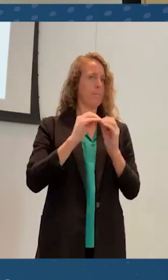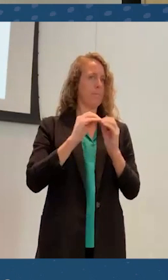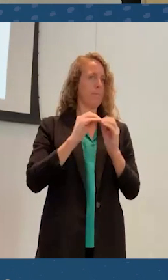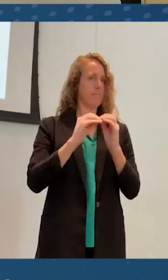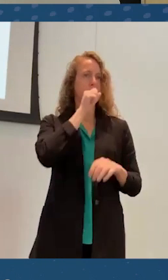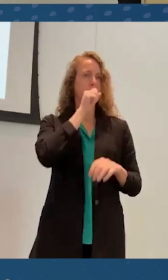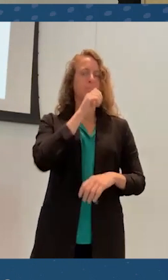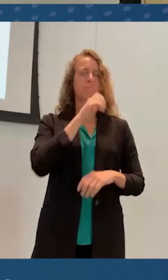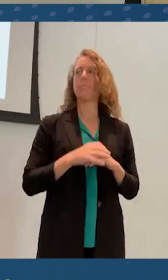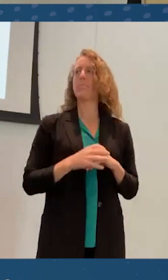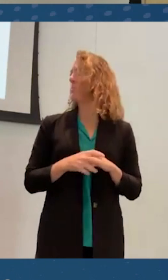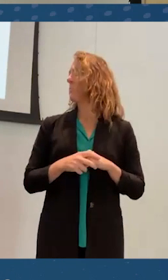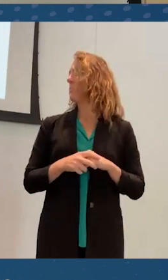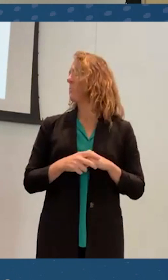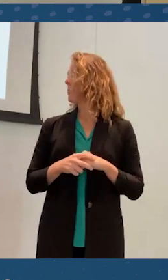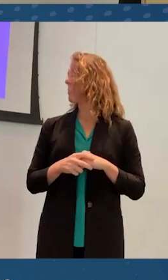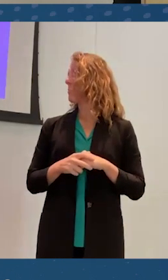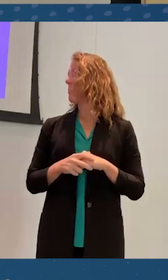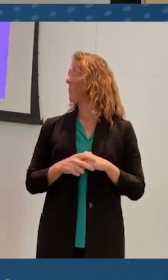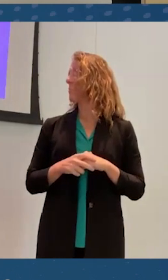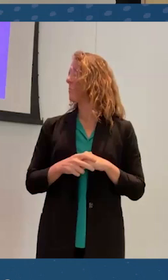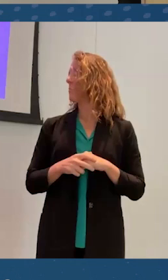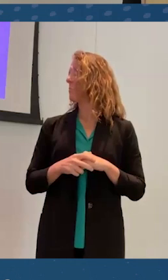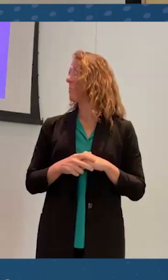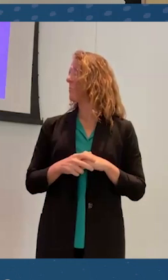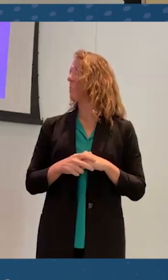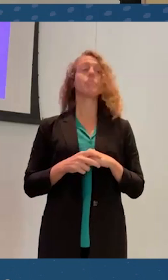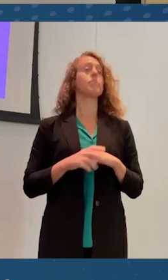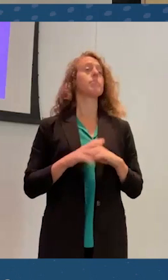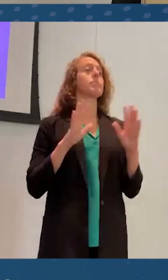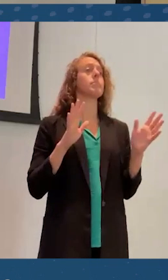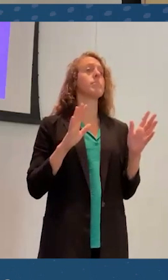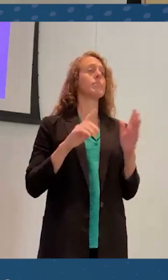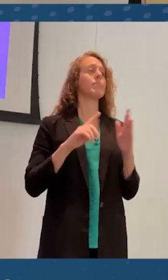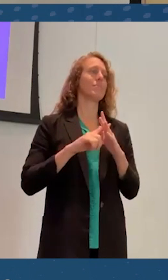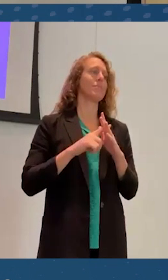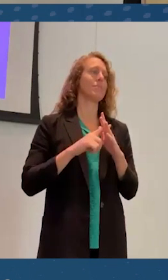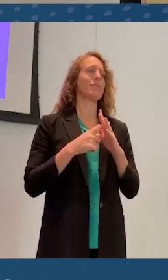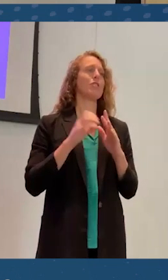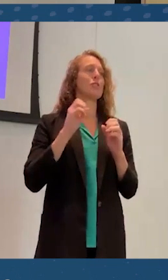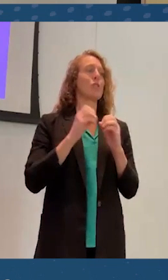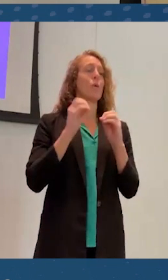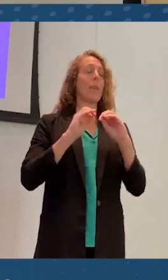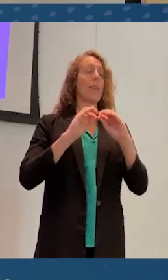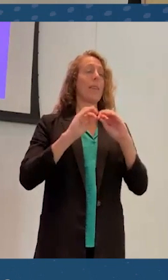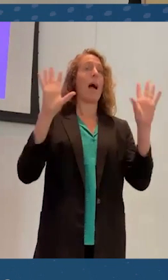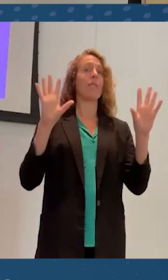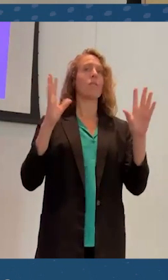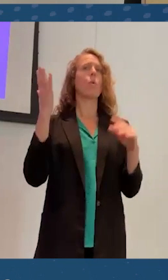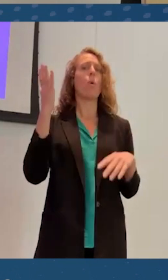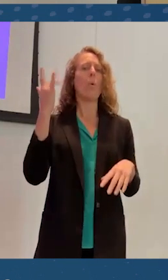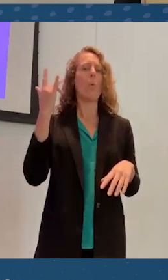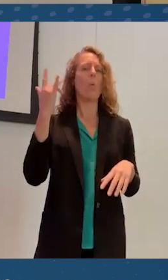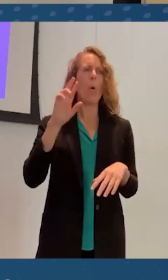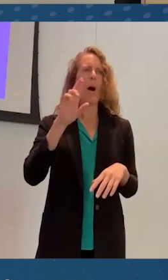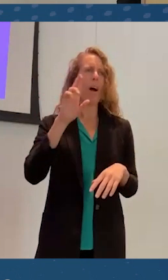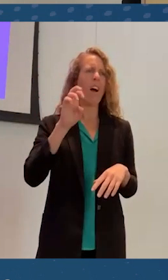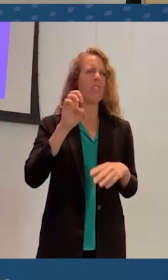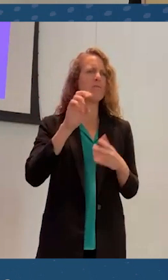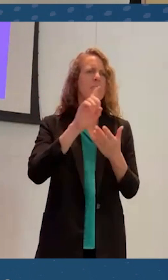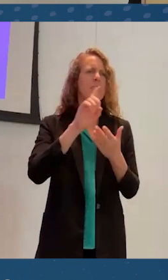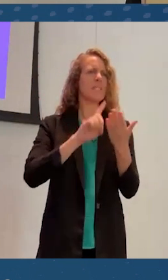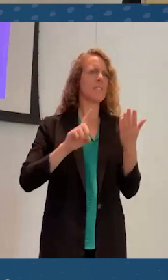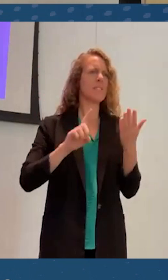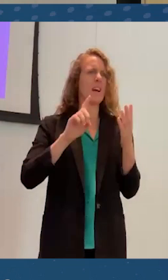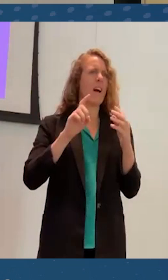OK, starting with the obvious, why redesign subtitles?